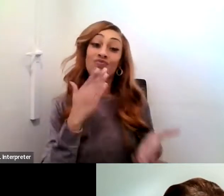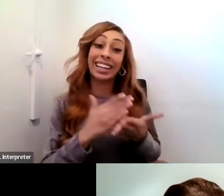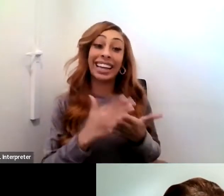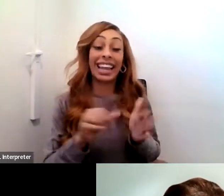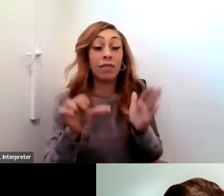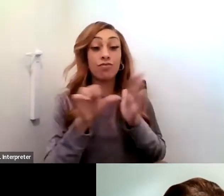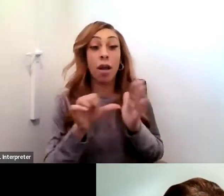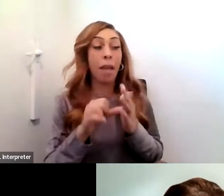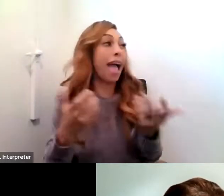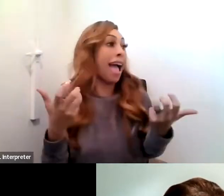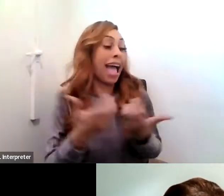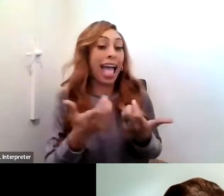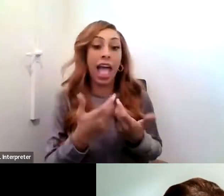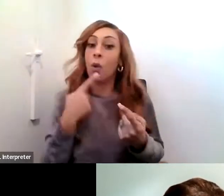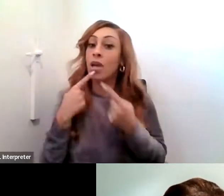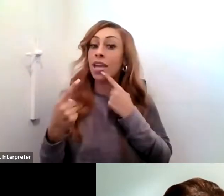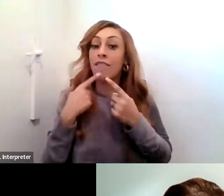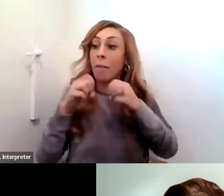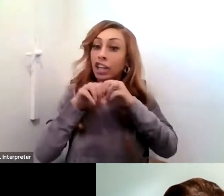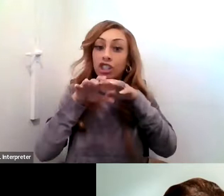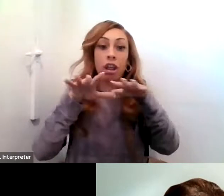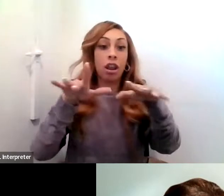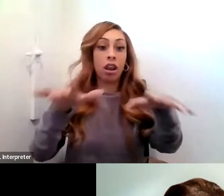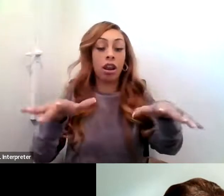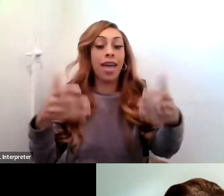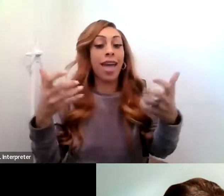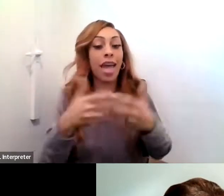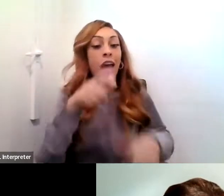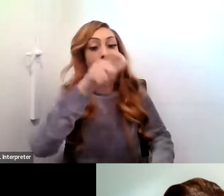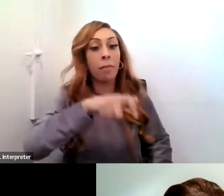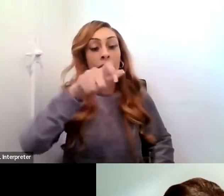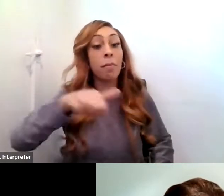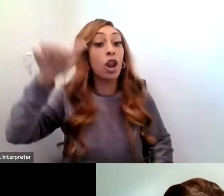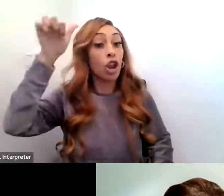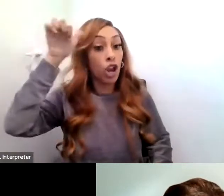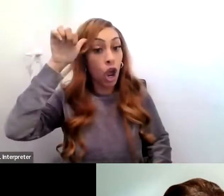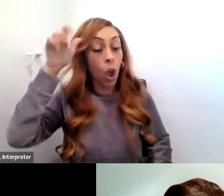how do we get that information to people? How do people know what they should be providing,